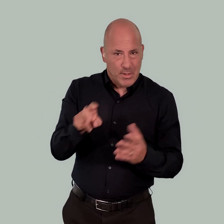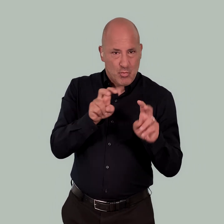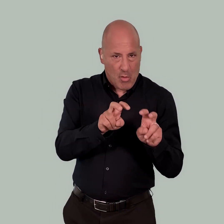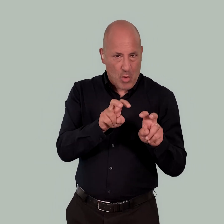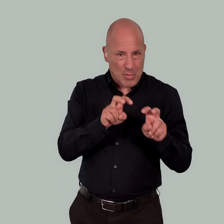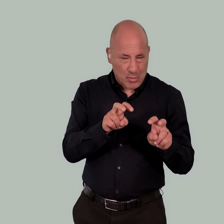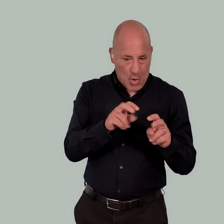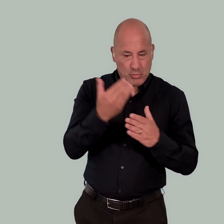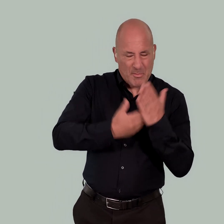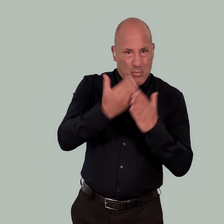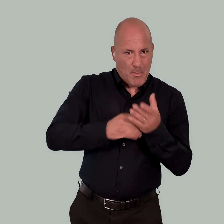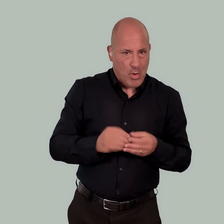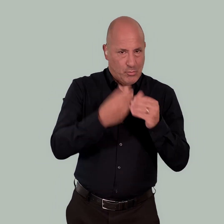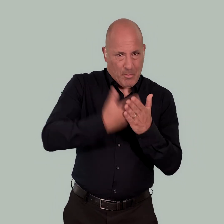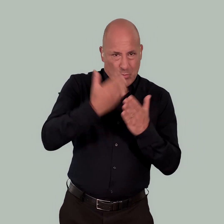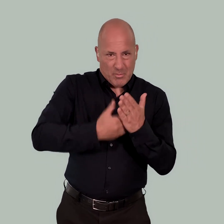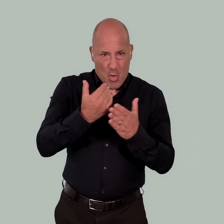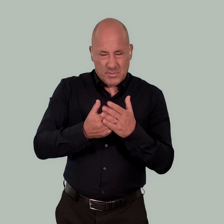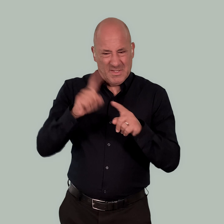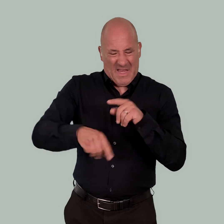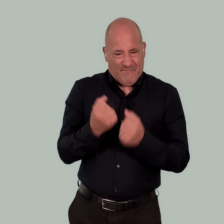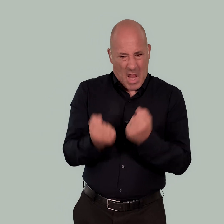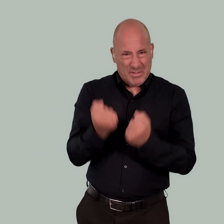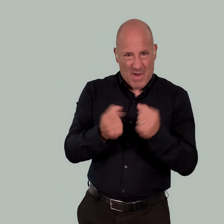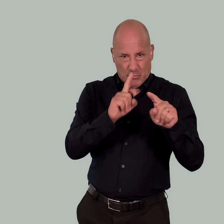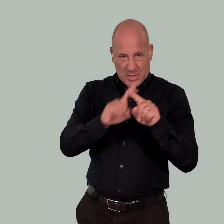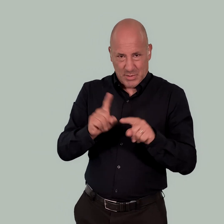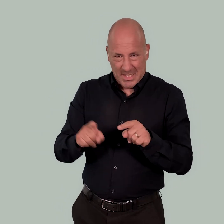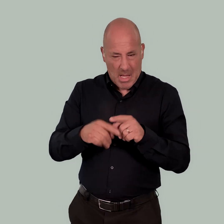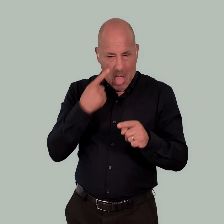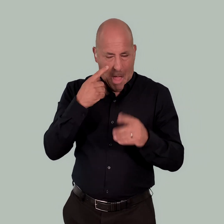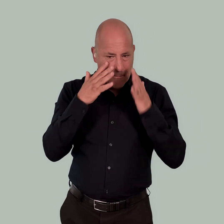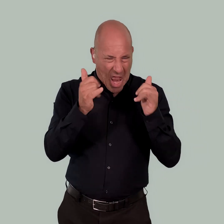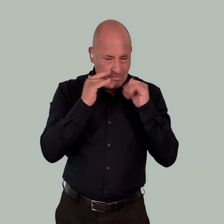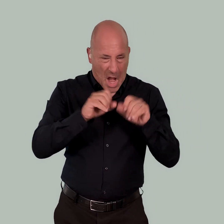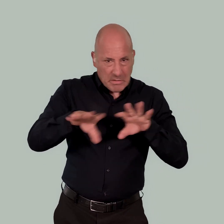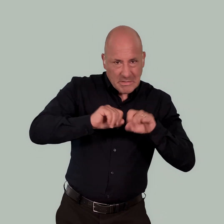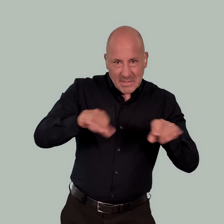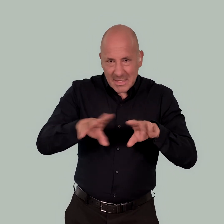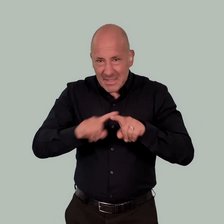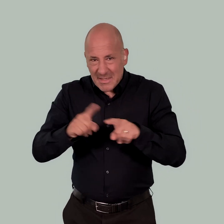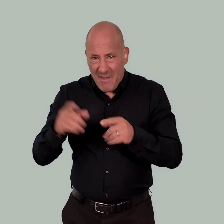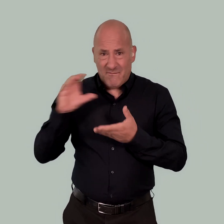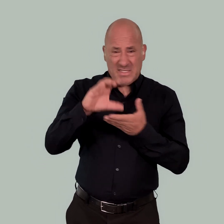It documented. It published reports. It commissioned evaluations. It launched pilots.